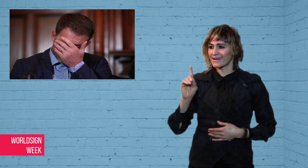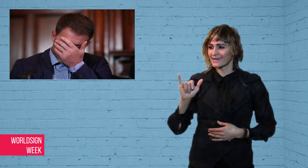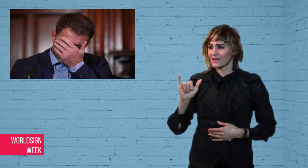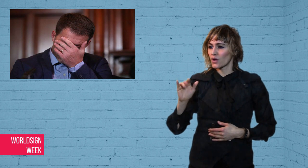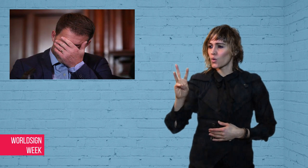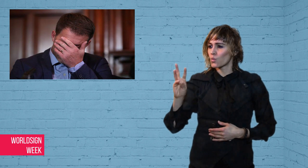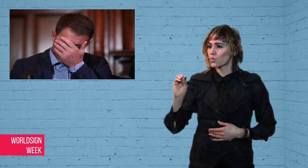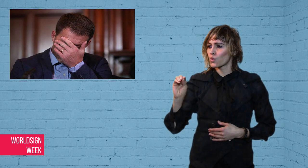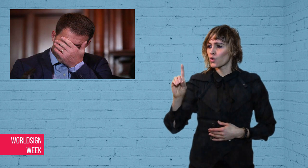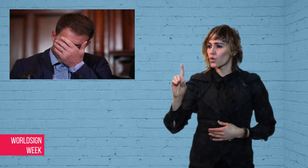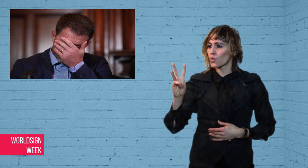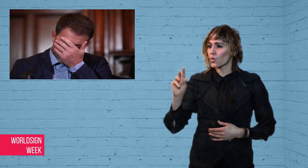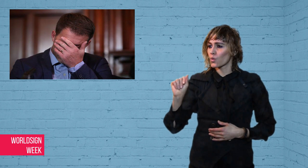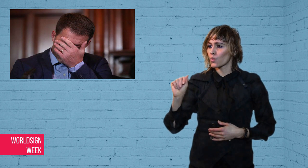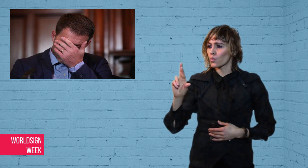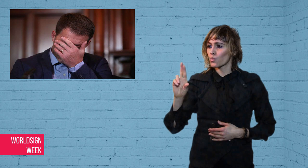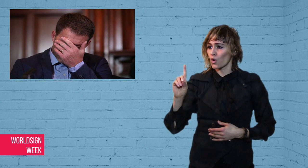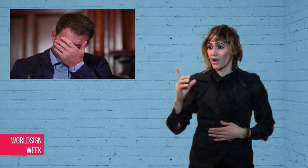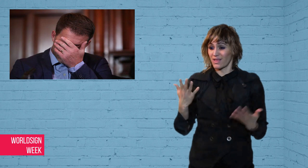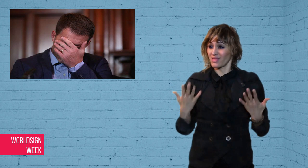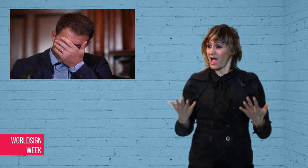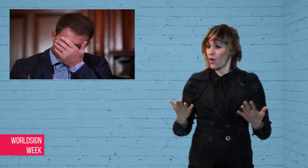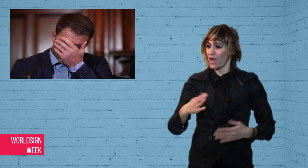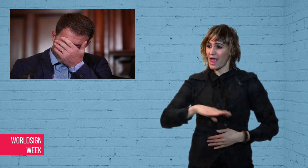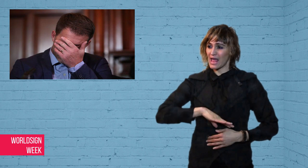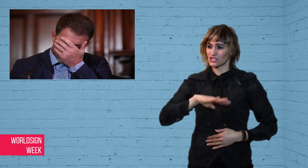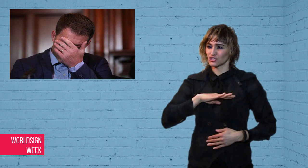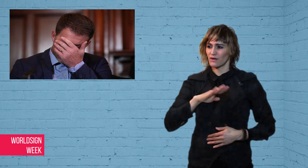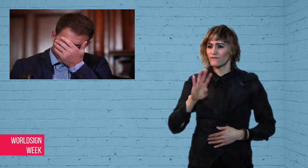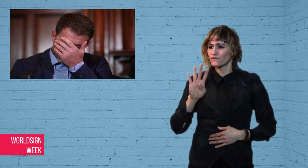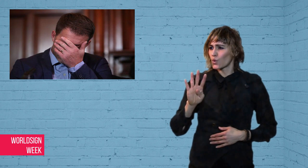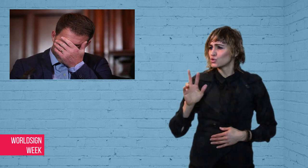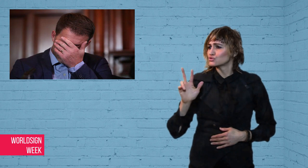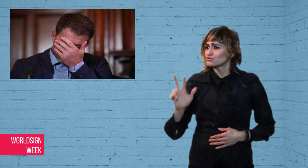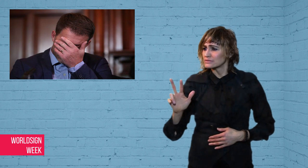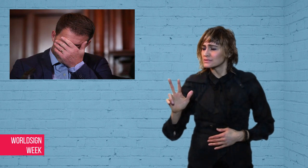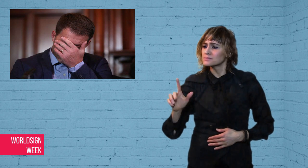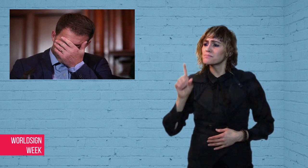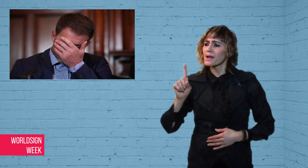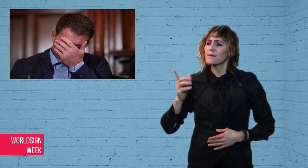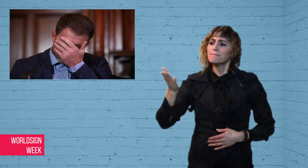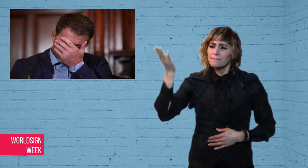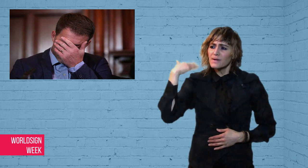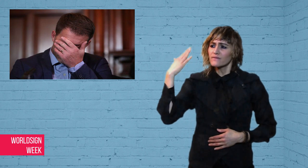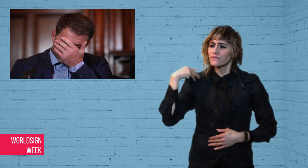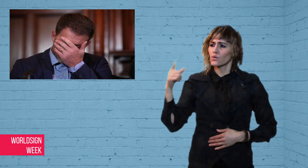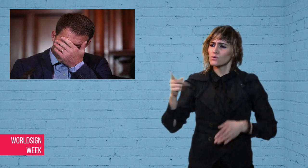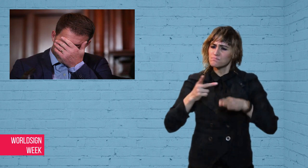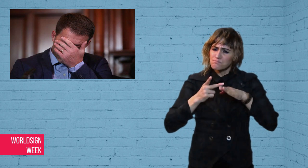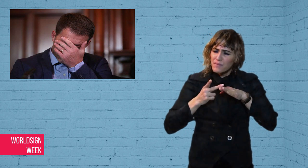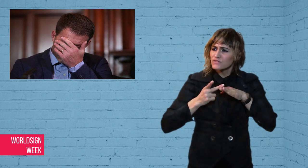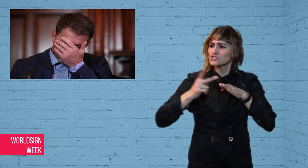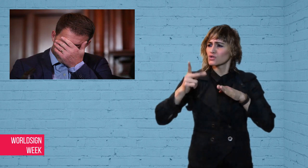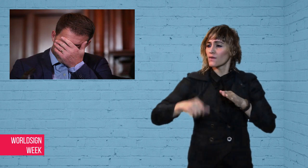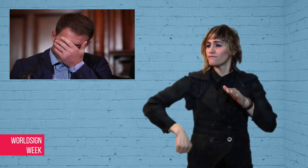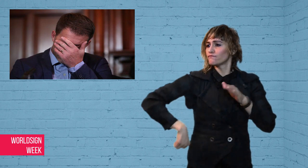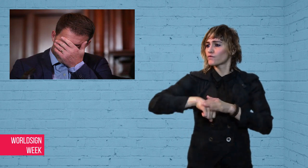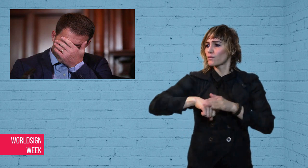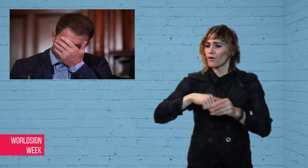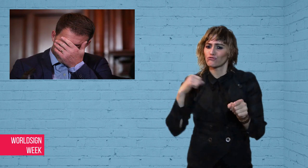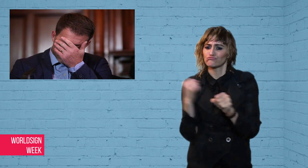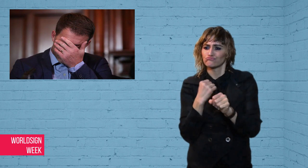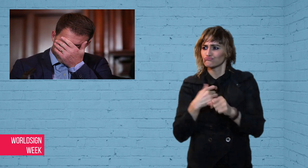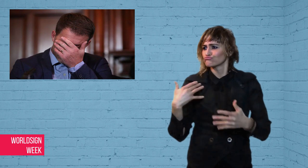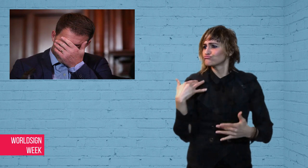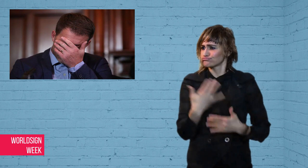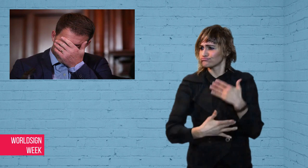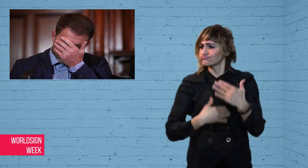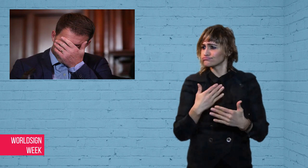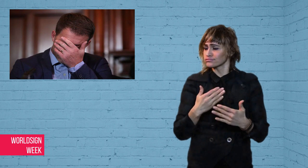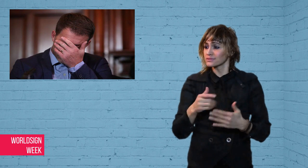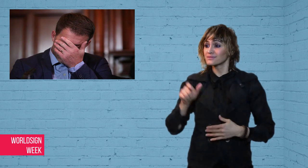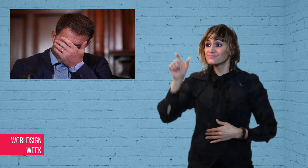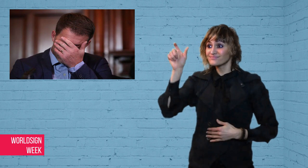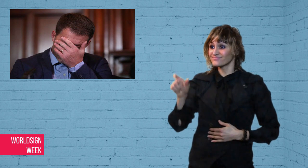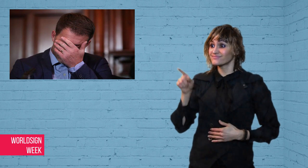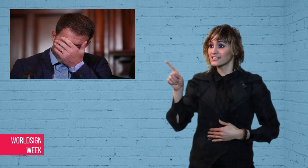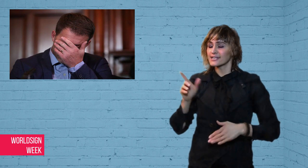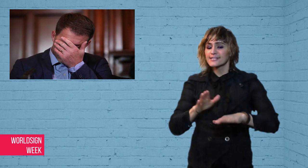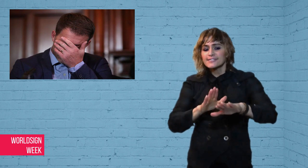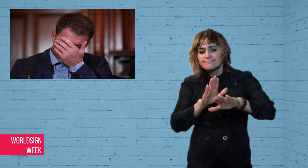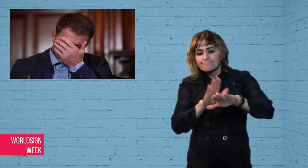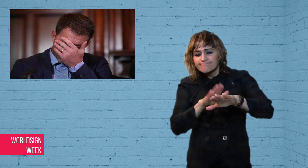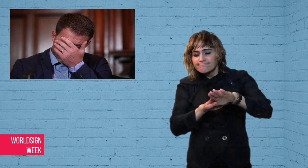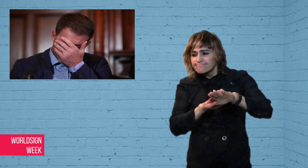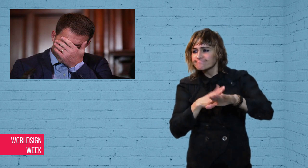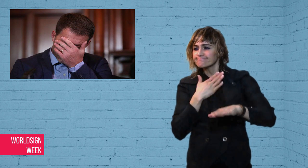Andy Woodward, a 43-year-old former football professional player,